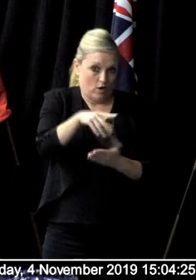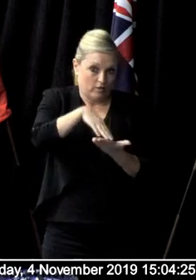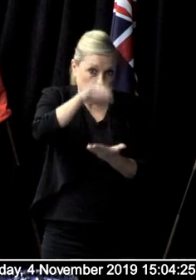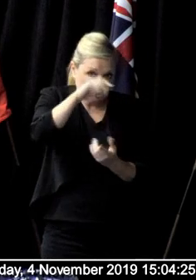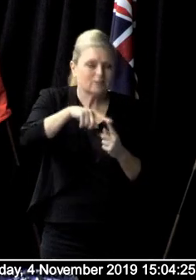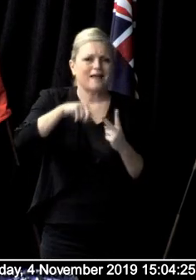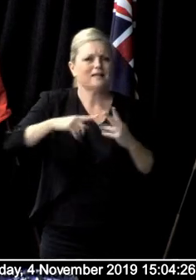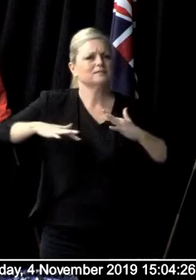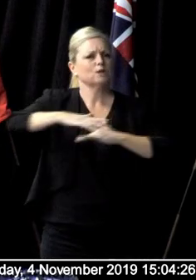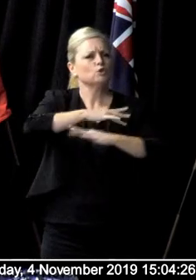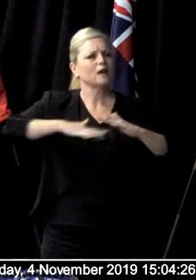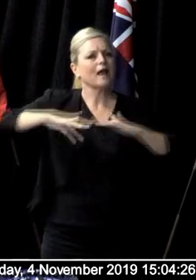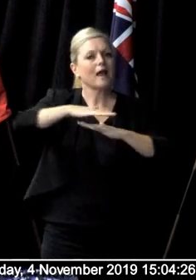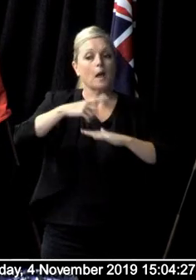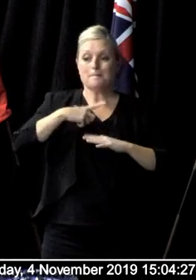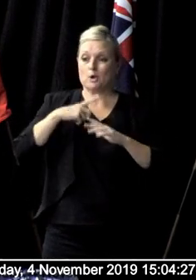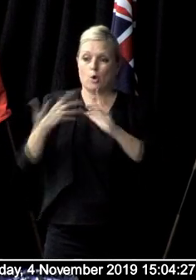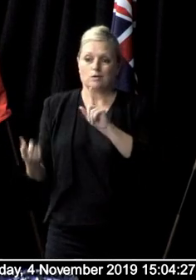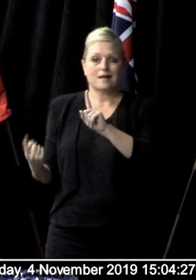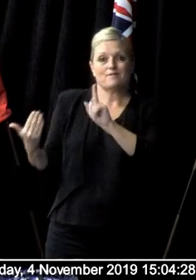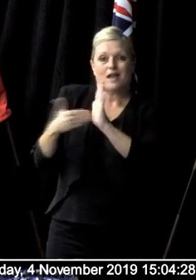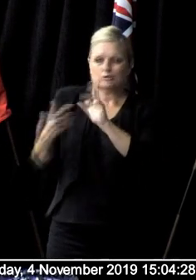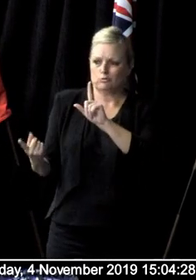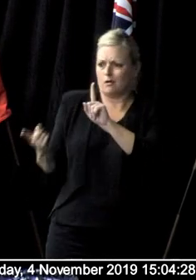So it’s socially stigmatising and isolating for the student.